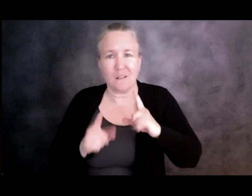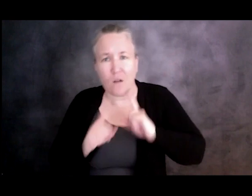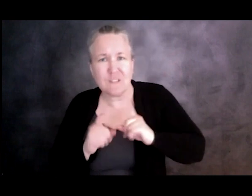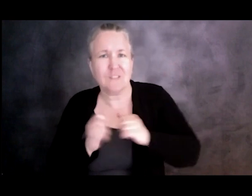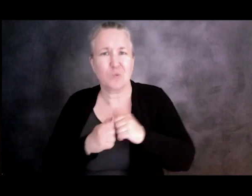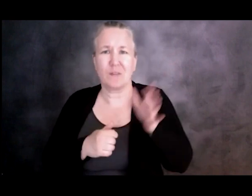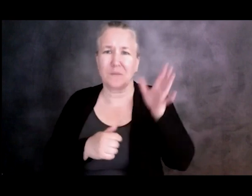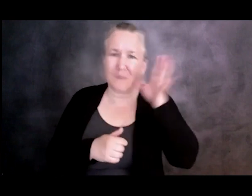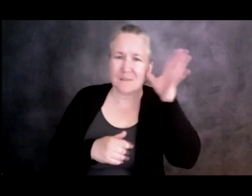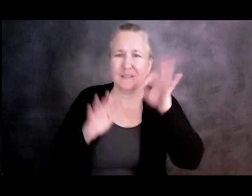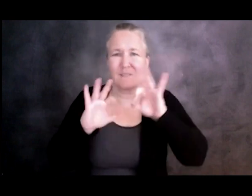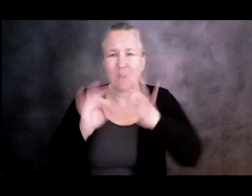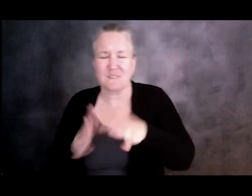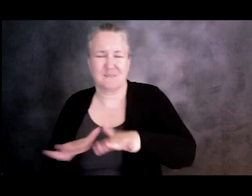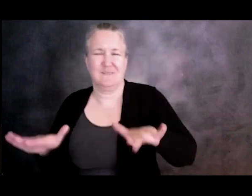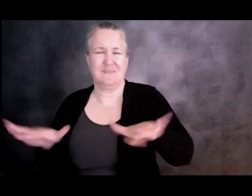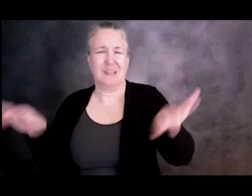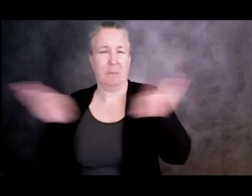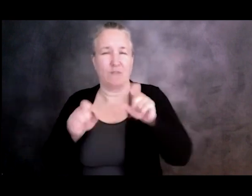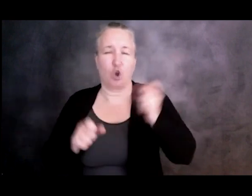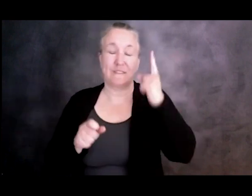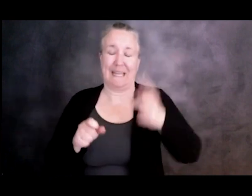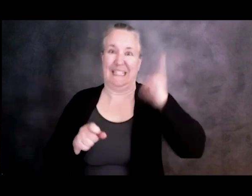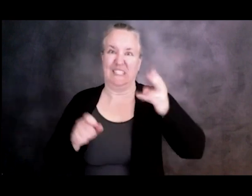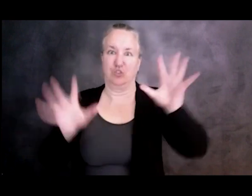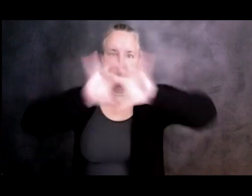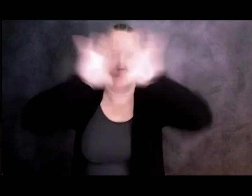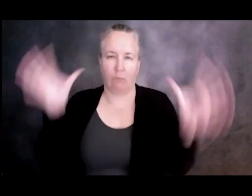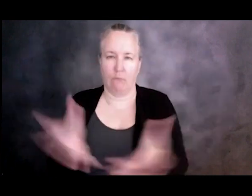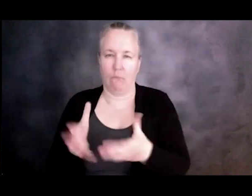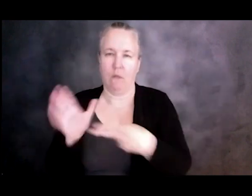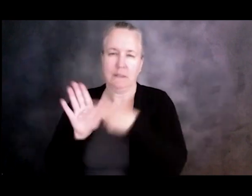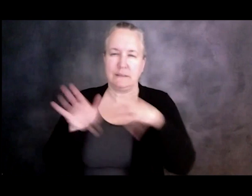our obligation is to understand the larger history, the larger cycles, the stereotypes that we're facing,